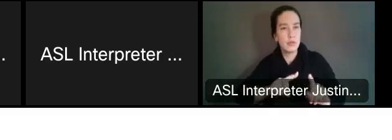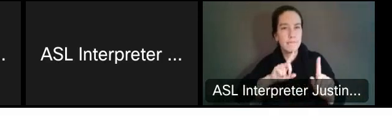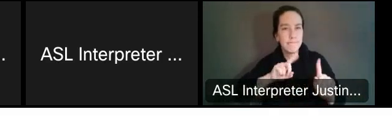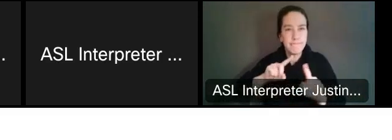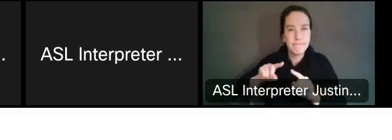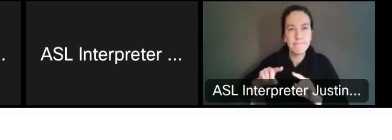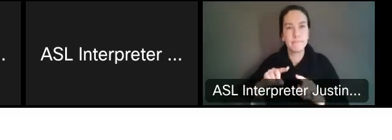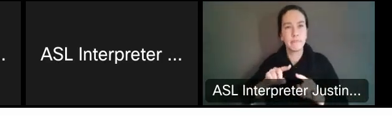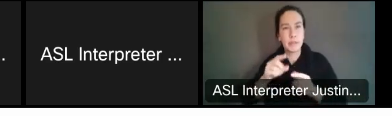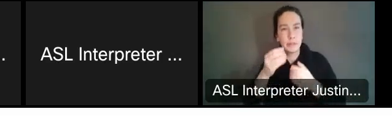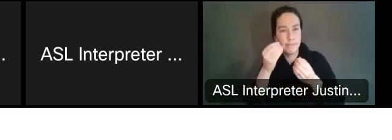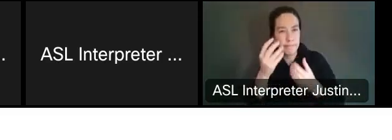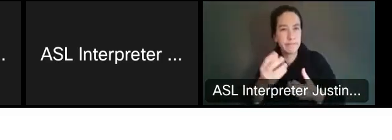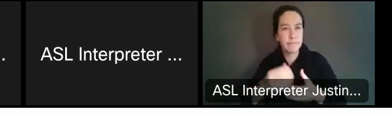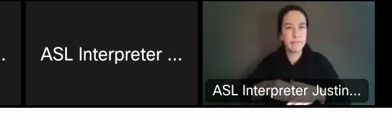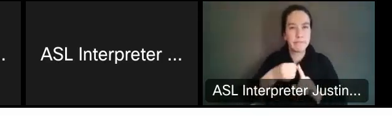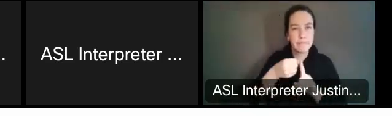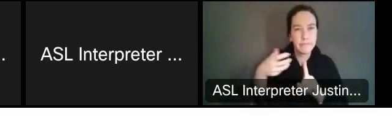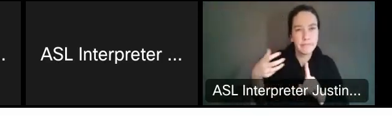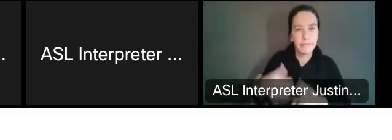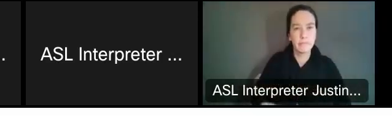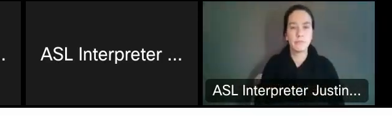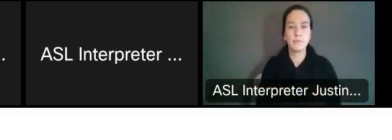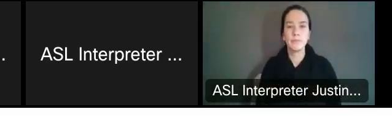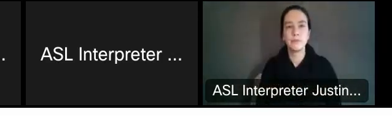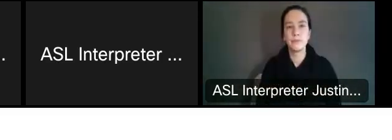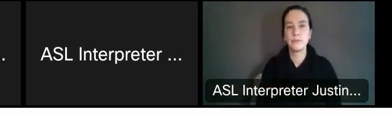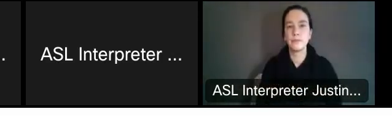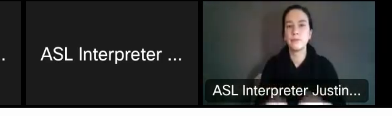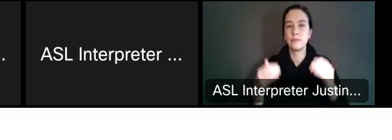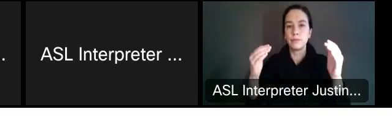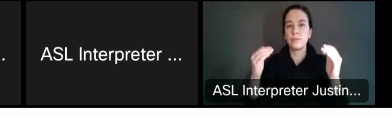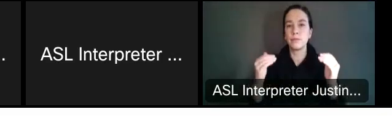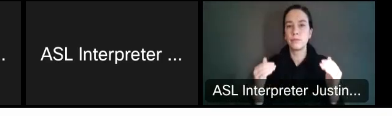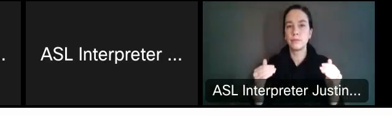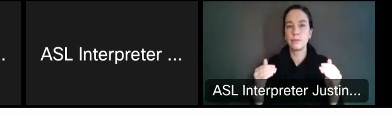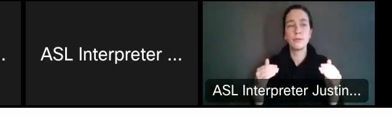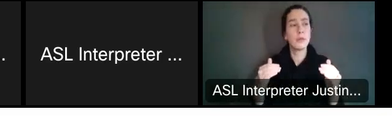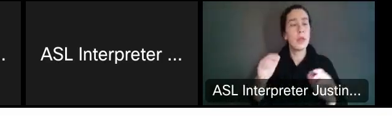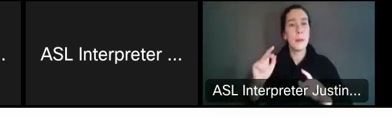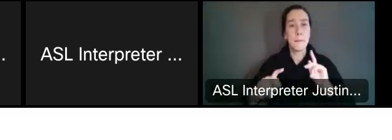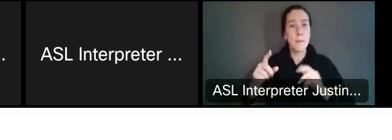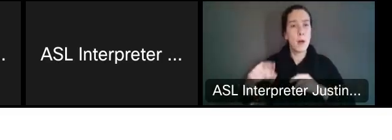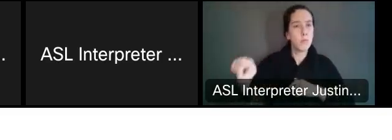Next responding to participants questions and concerns here are a few tips.